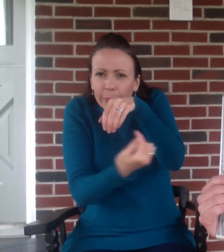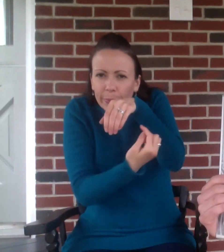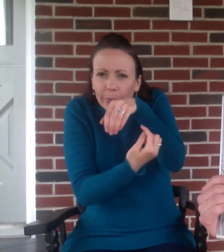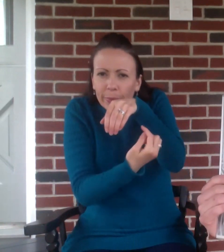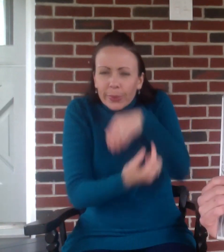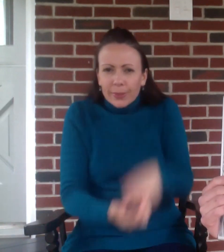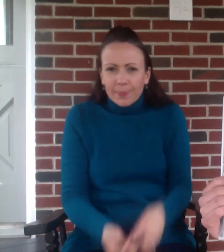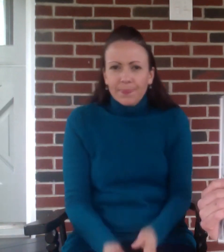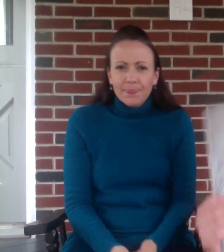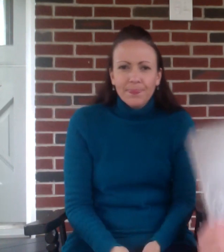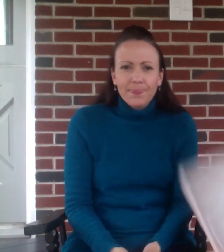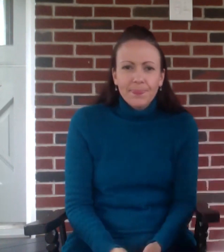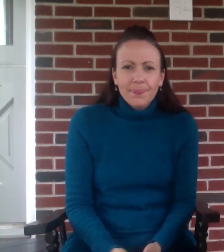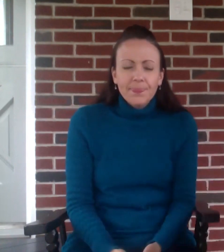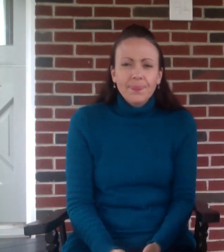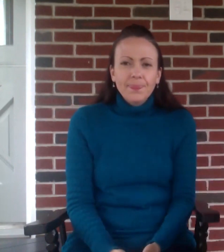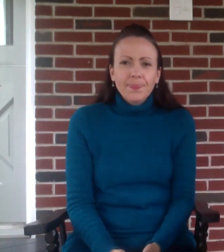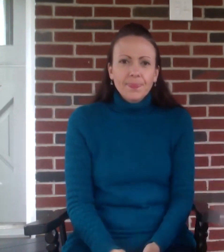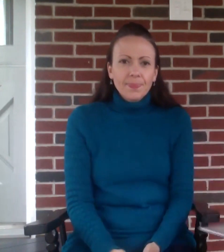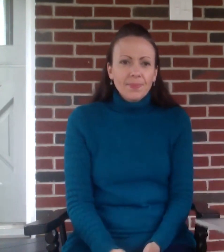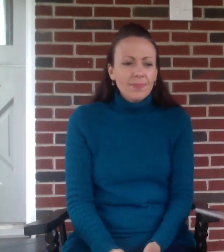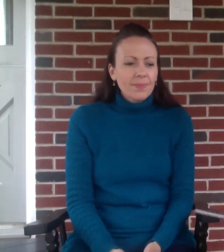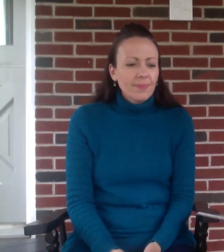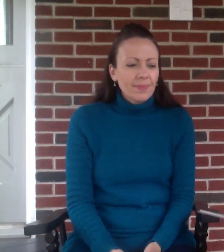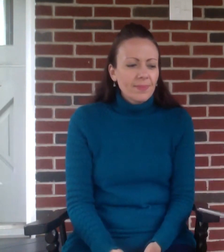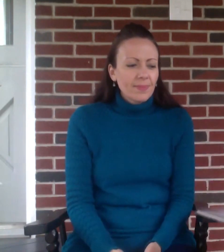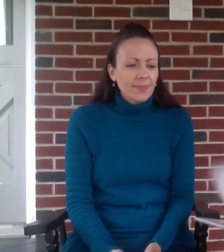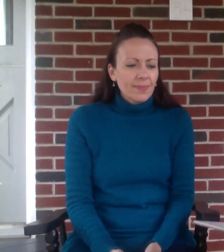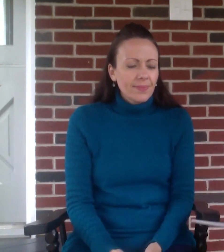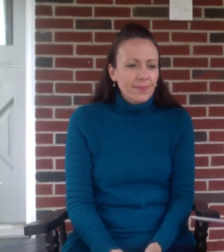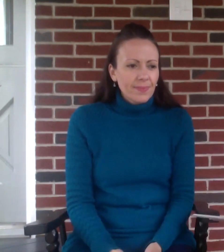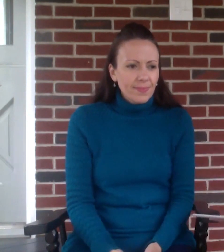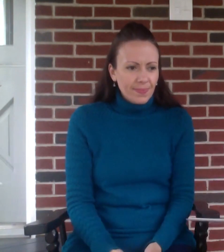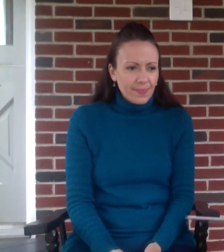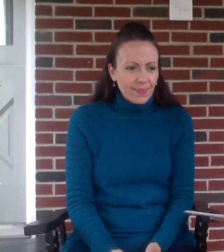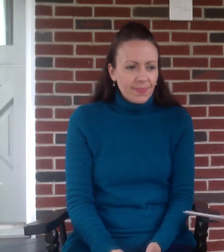In the house lived an old man.